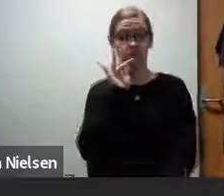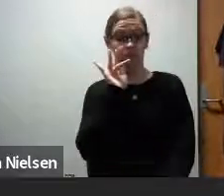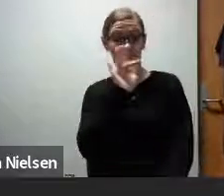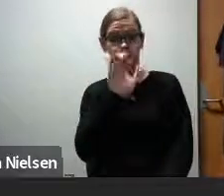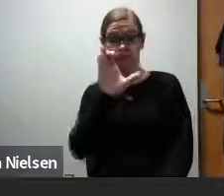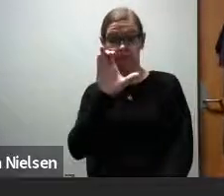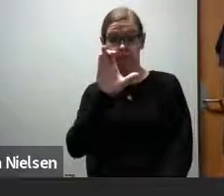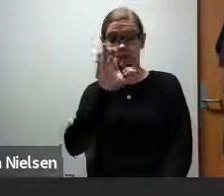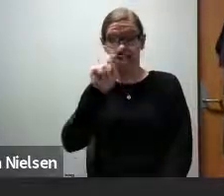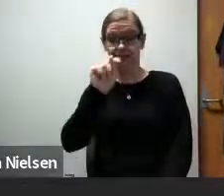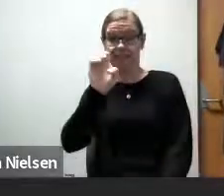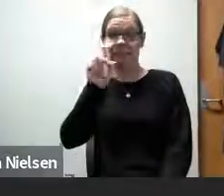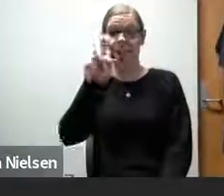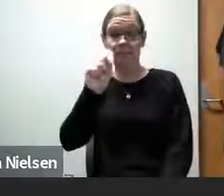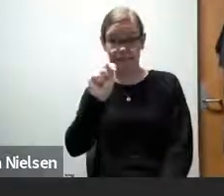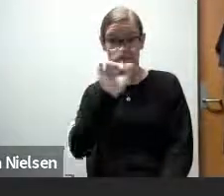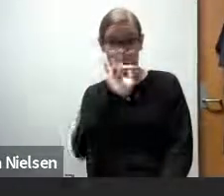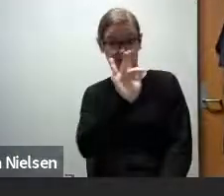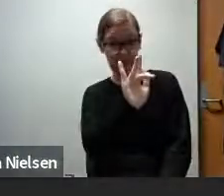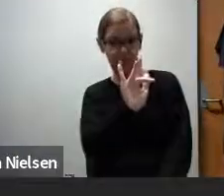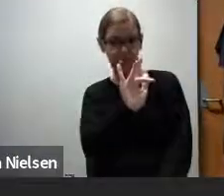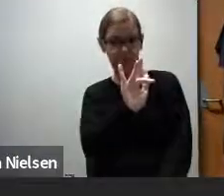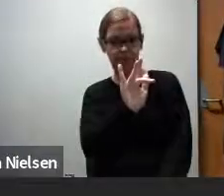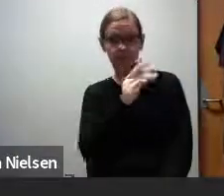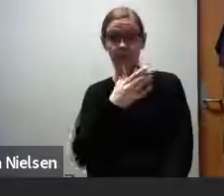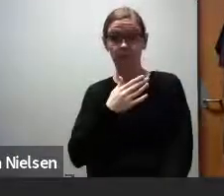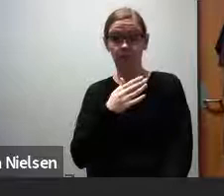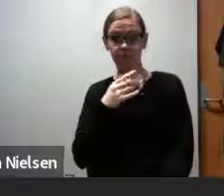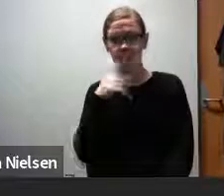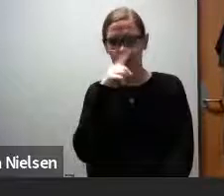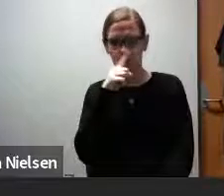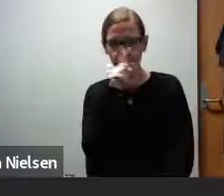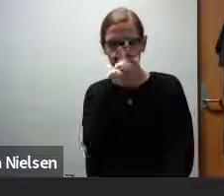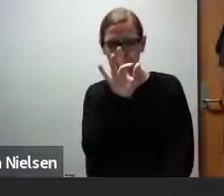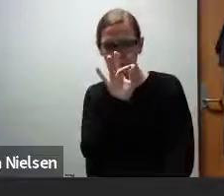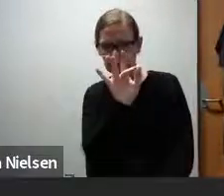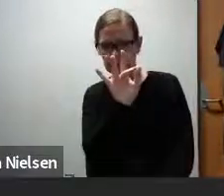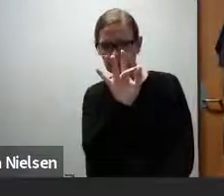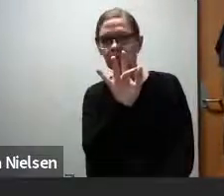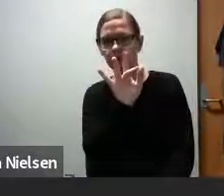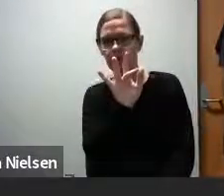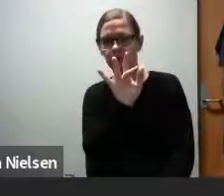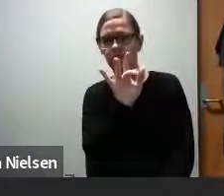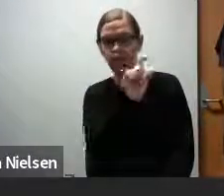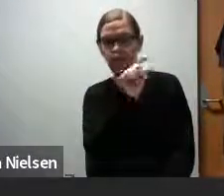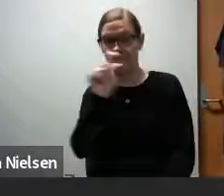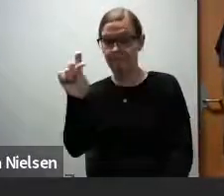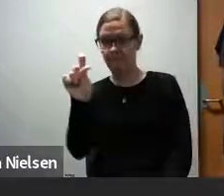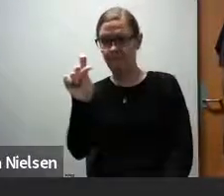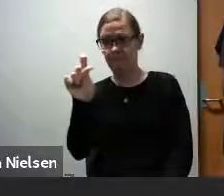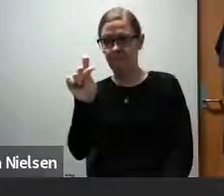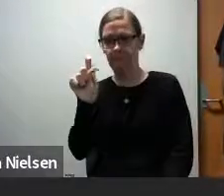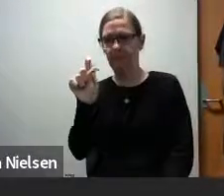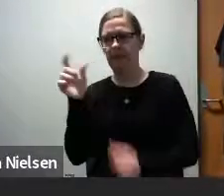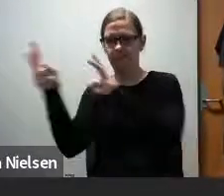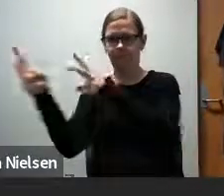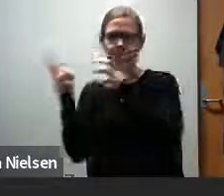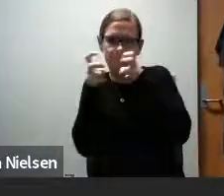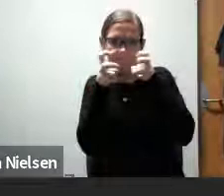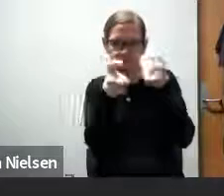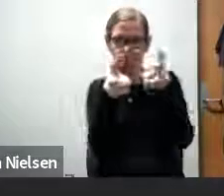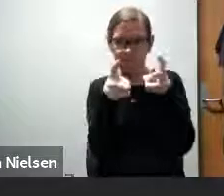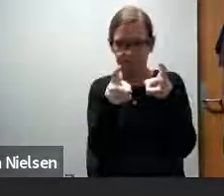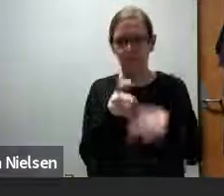And then I'll put my my mouse cursor in there and click and then I paste into the text box. So maybe that is what we need to work on and do